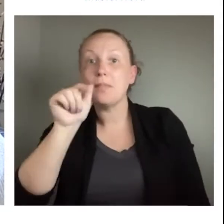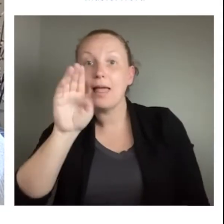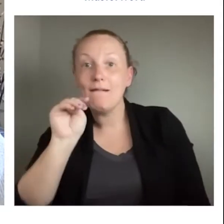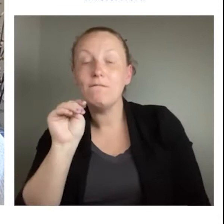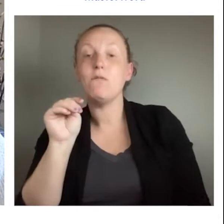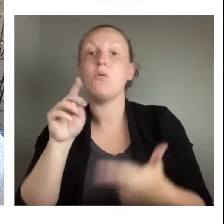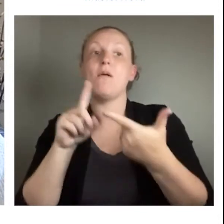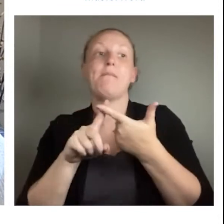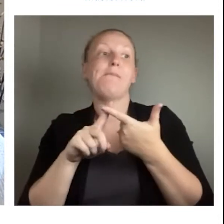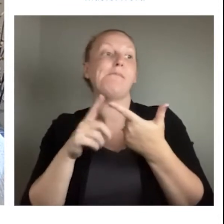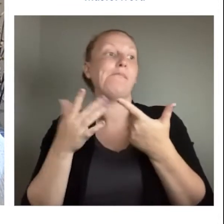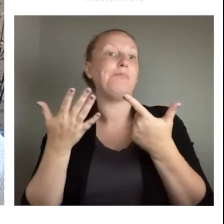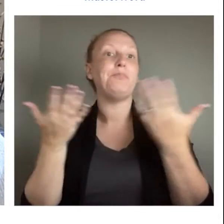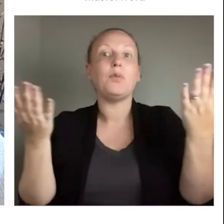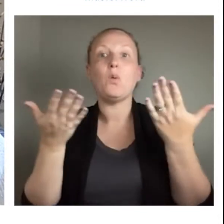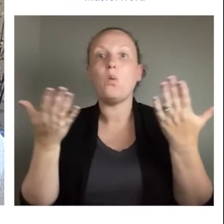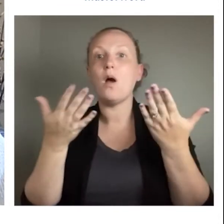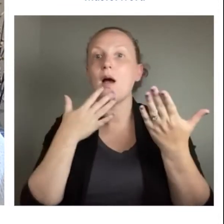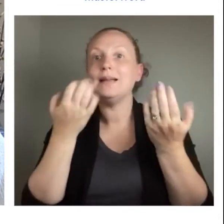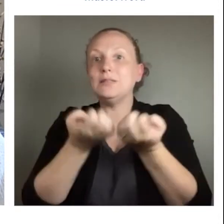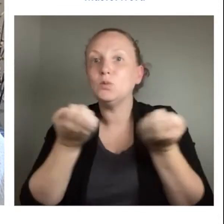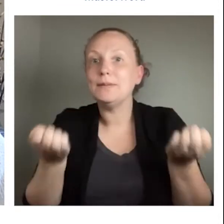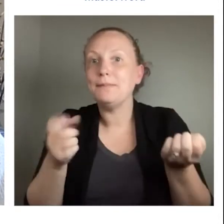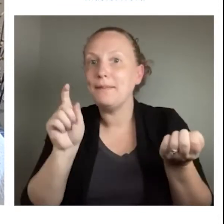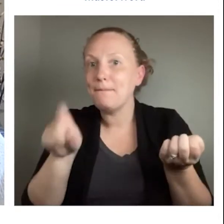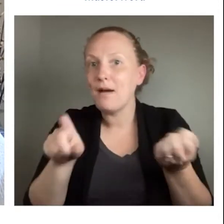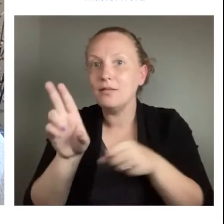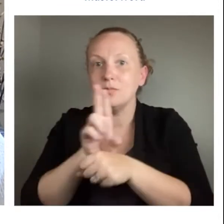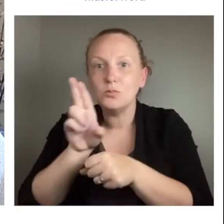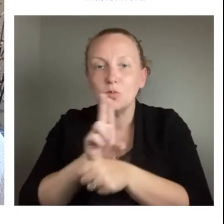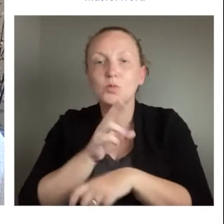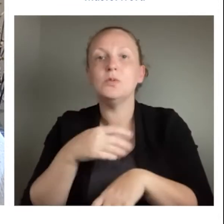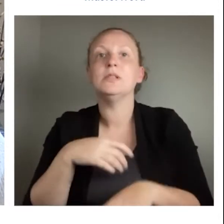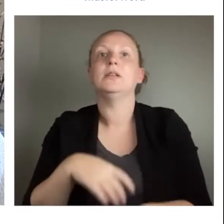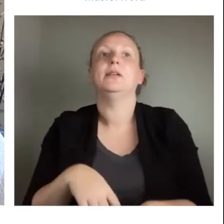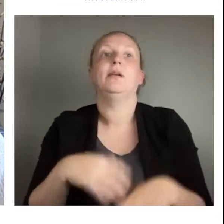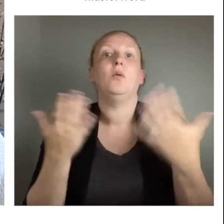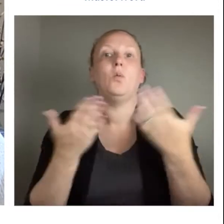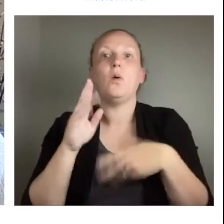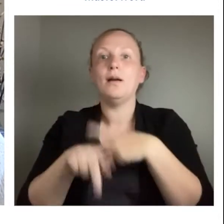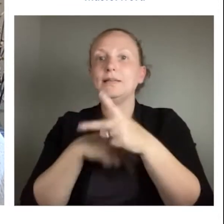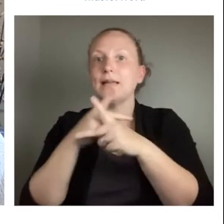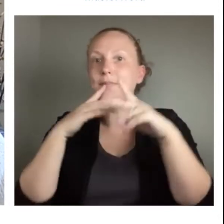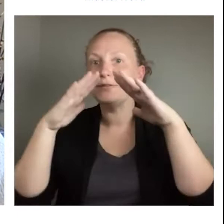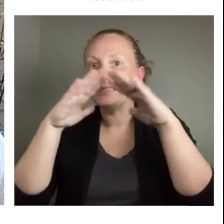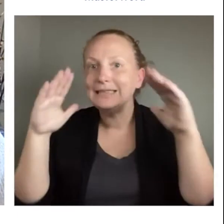need and what type of, of, ah, system we need. What type of technology.